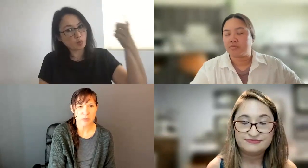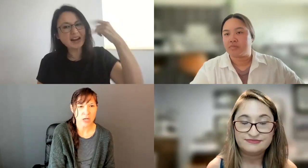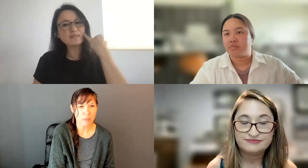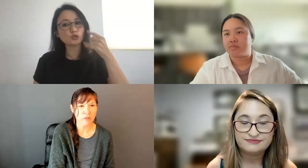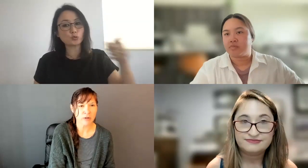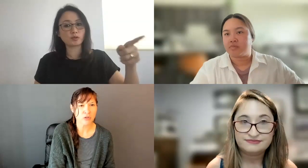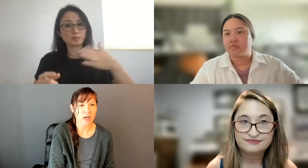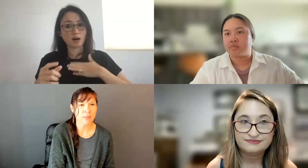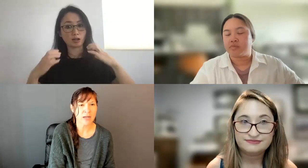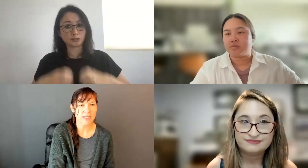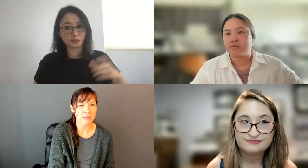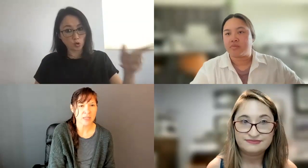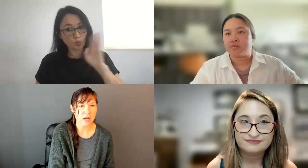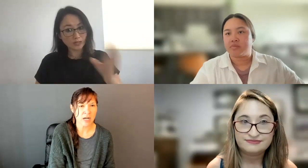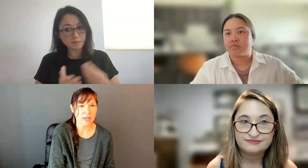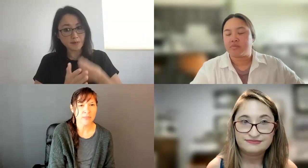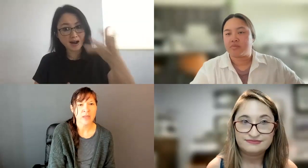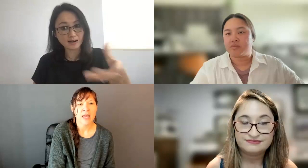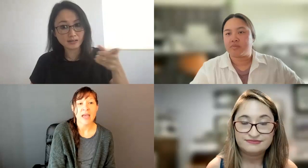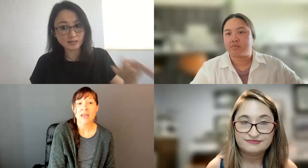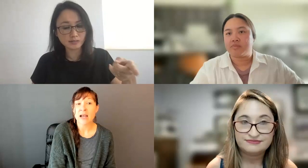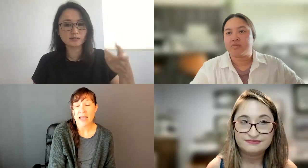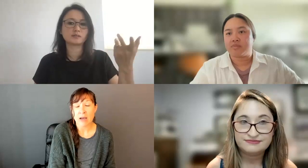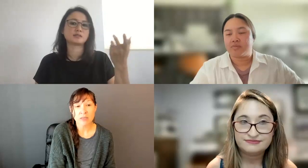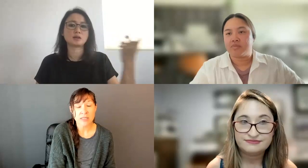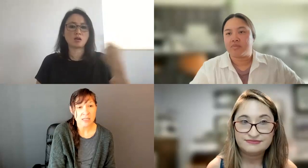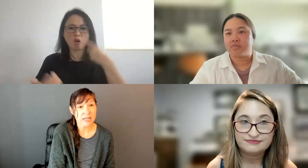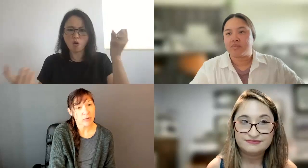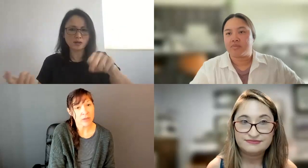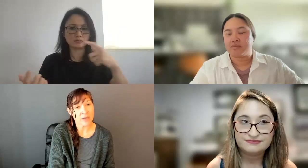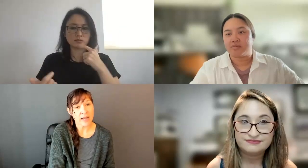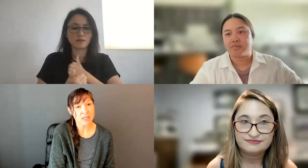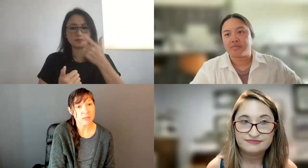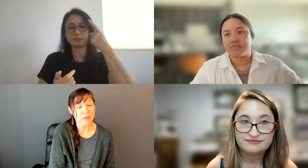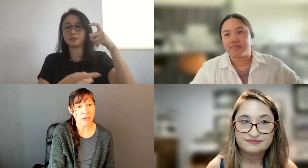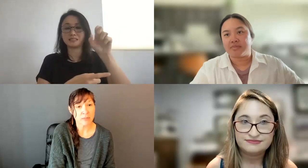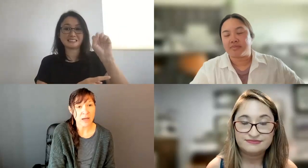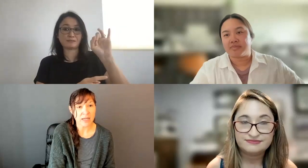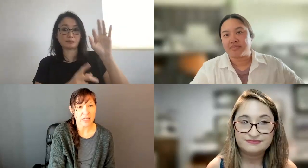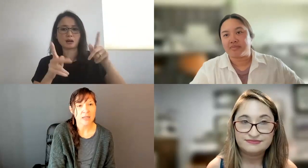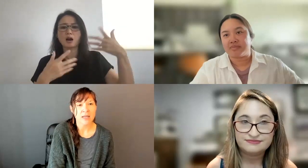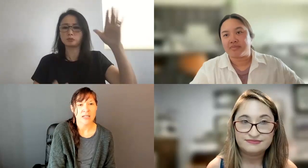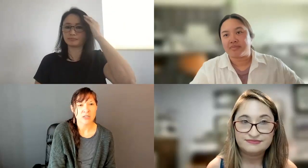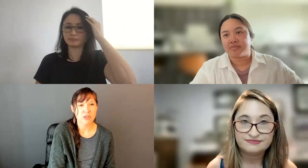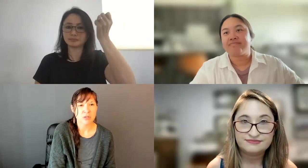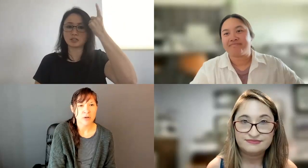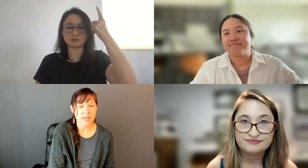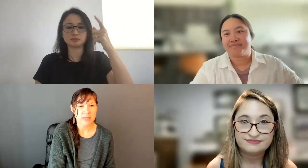Then I asked them, if you would be one of my customers, would you be someone who would buy this? They absolutely agreed. Now, people here in San Francisco